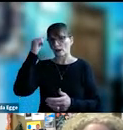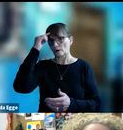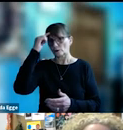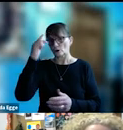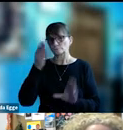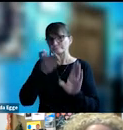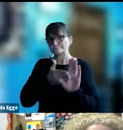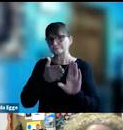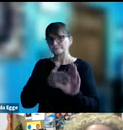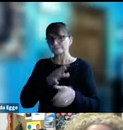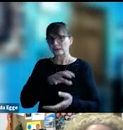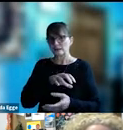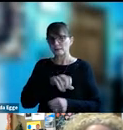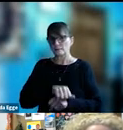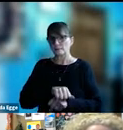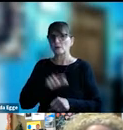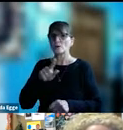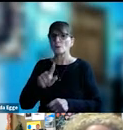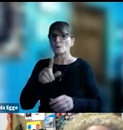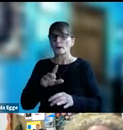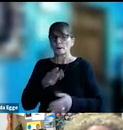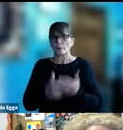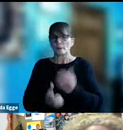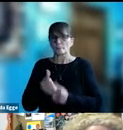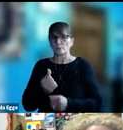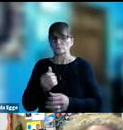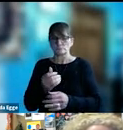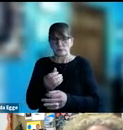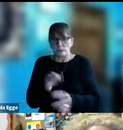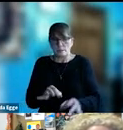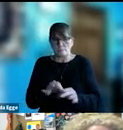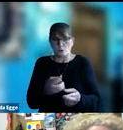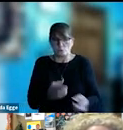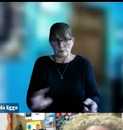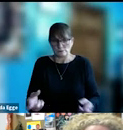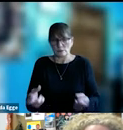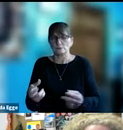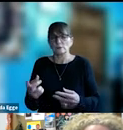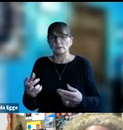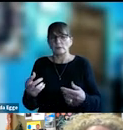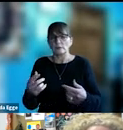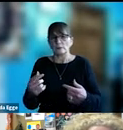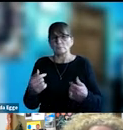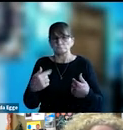And I think one of the most important resources one can have as someone who works SOAR cases,